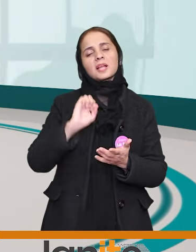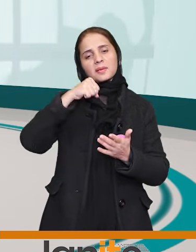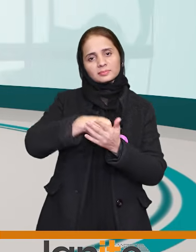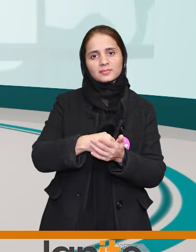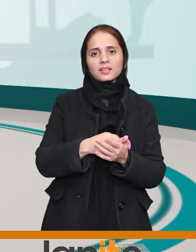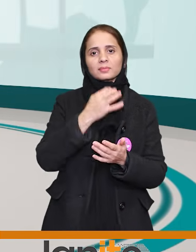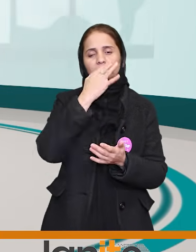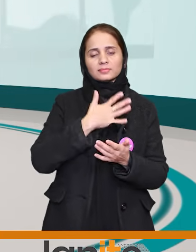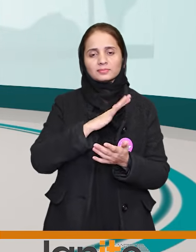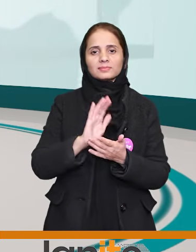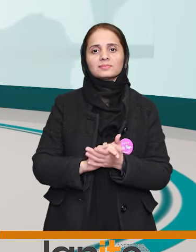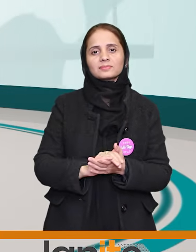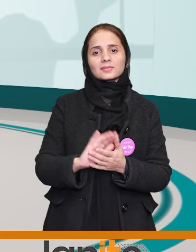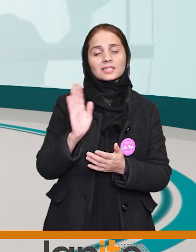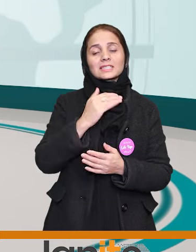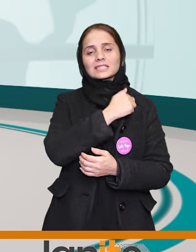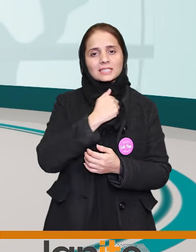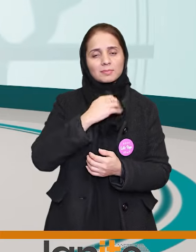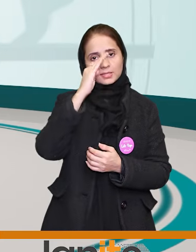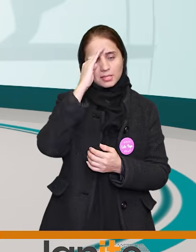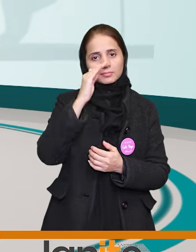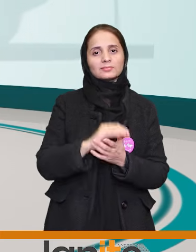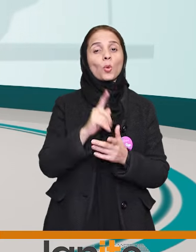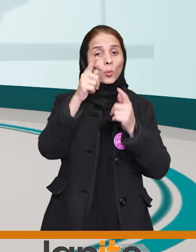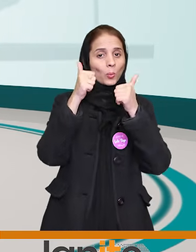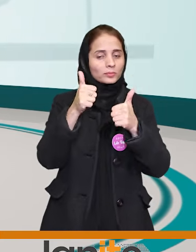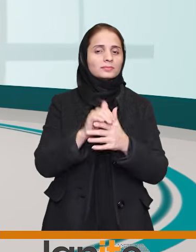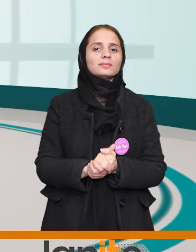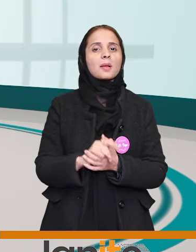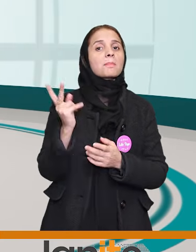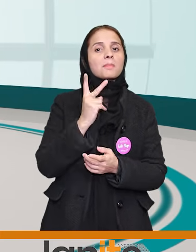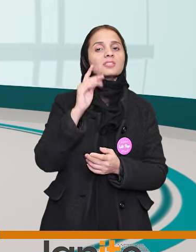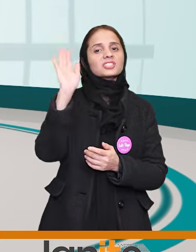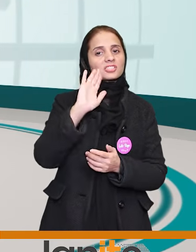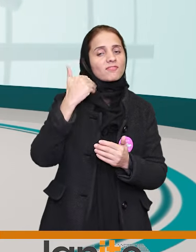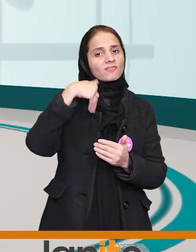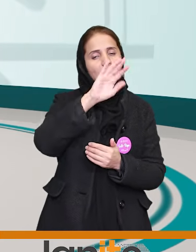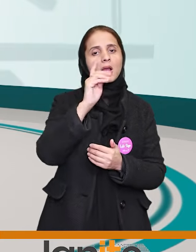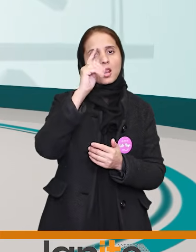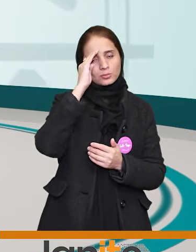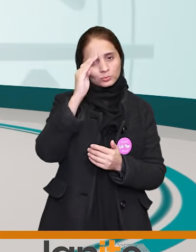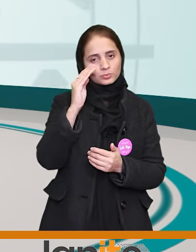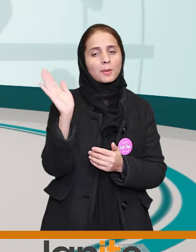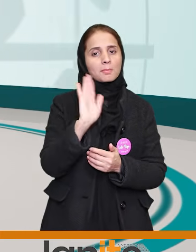Don’t you greet when you meet? Don’t you say ‘goodbye’ also while you leave?